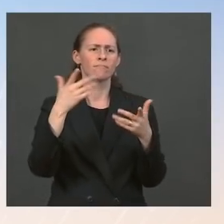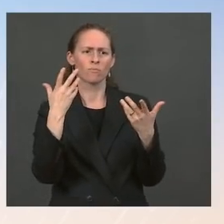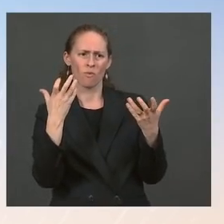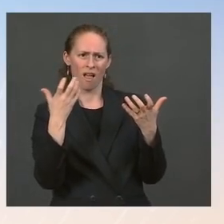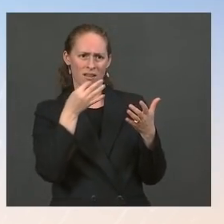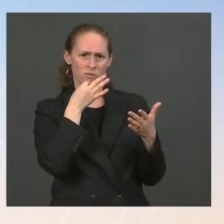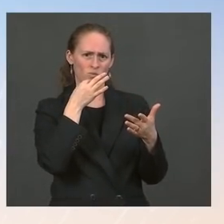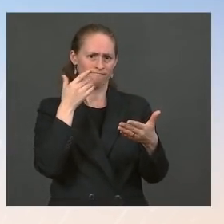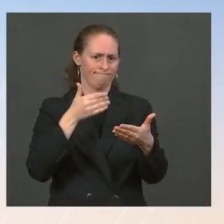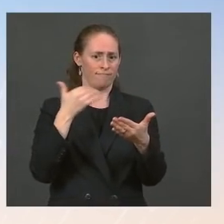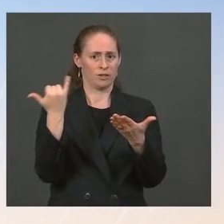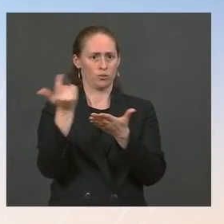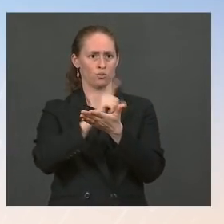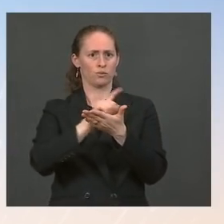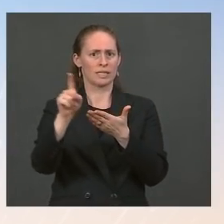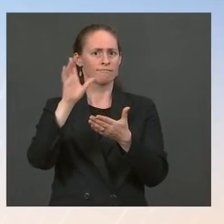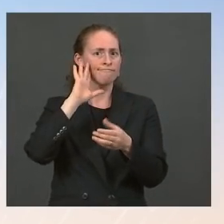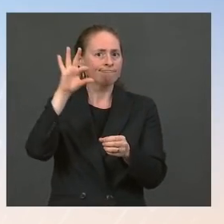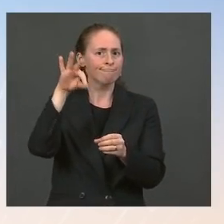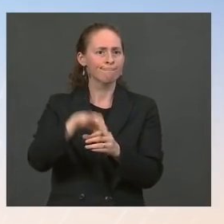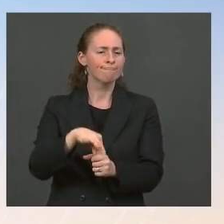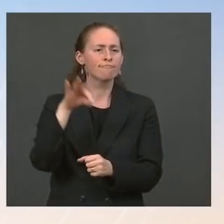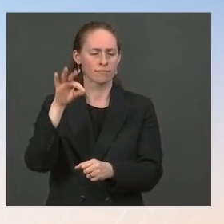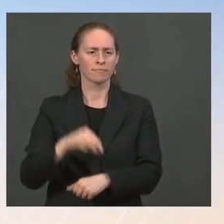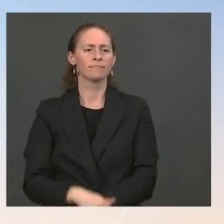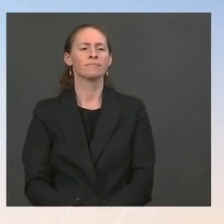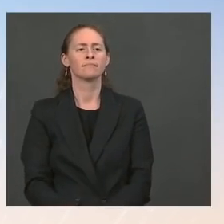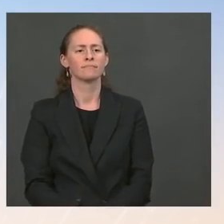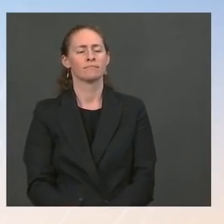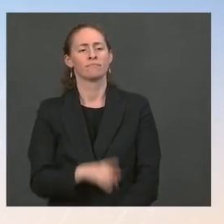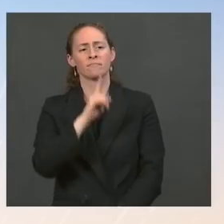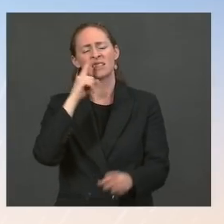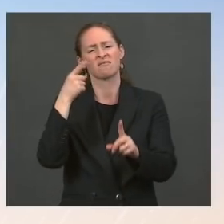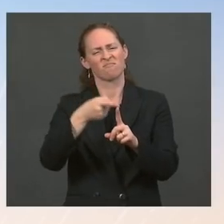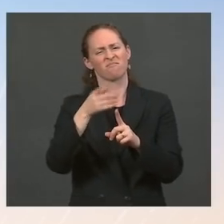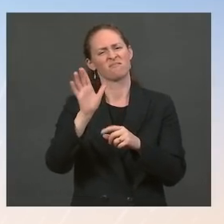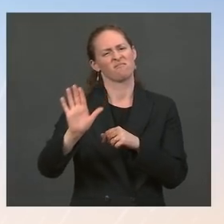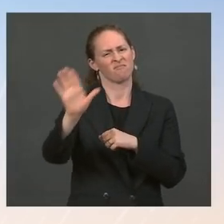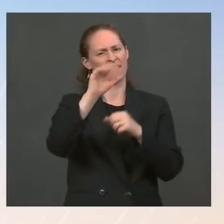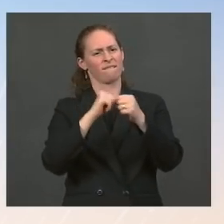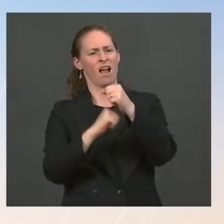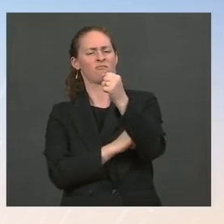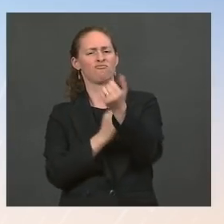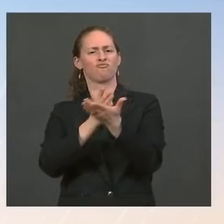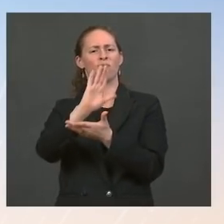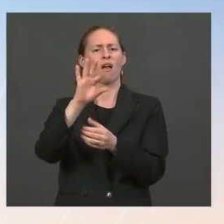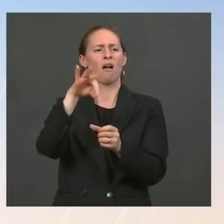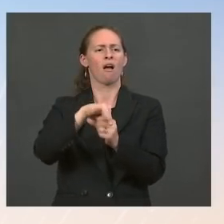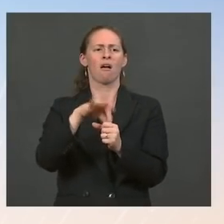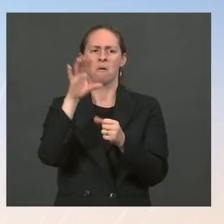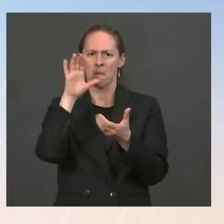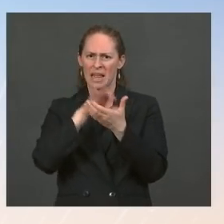It is something he believes is a fundamental right. And his view is this question is really now on Republicans and what part -- role they're going to play in history.